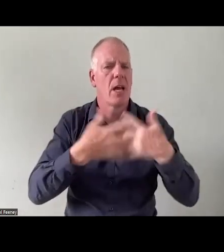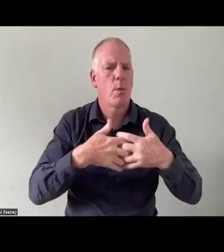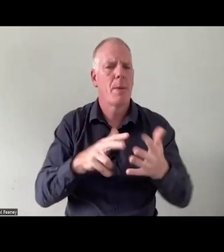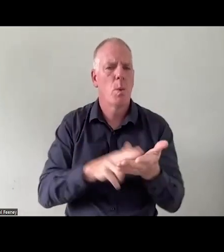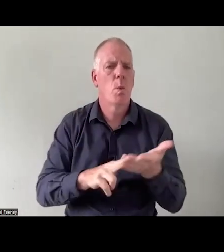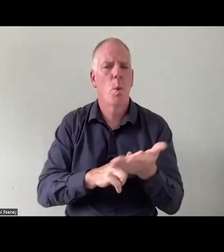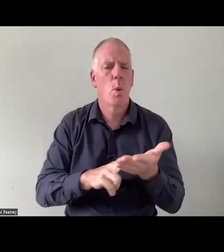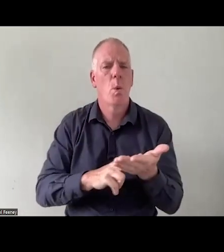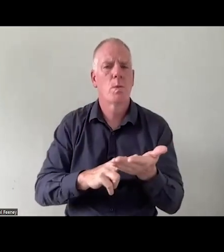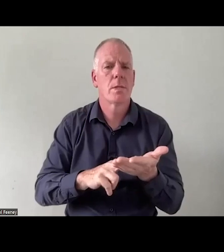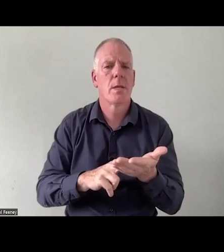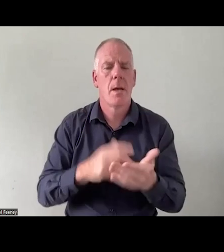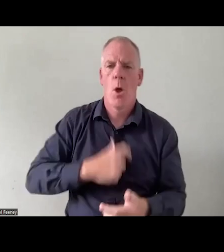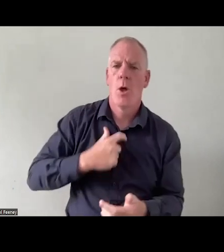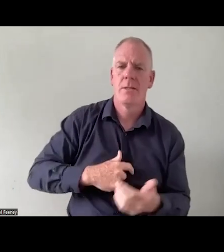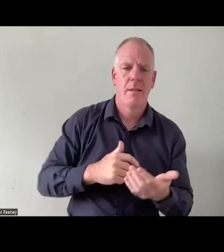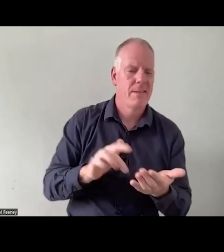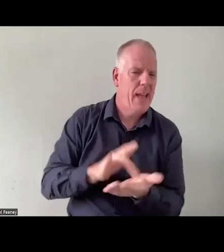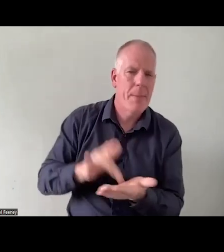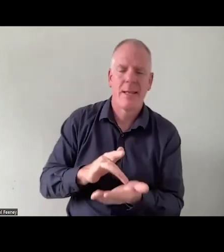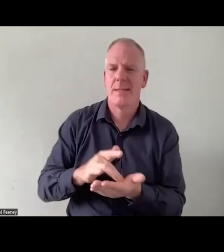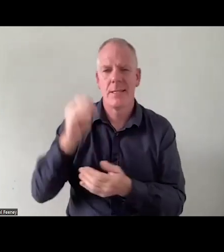personal devices, tablets, smart caption glasses,